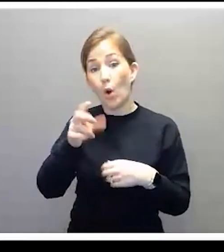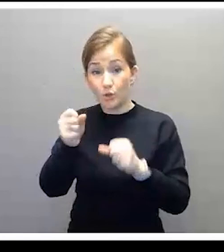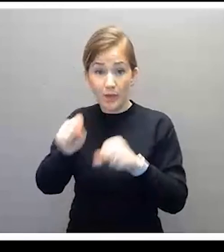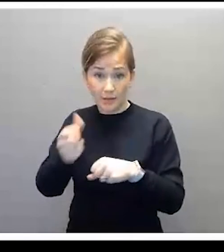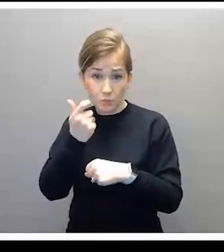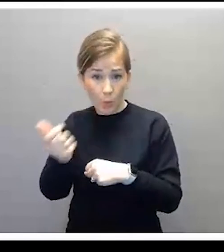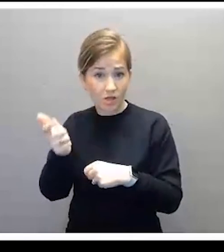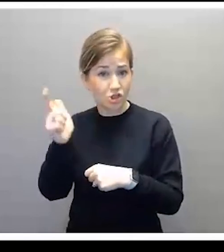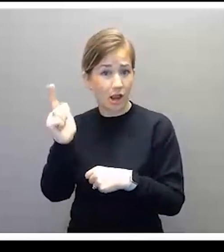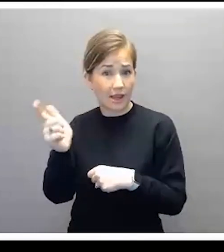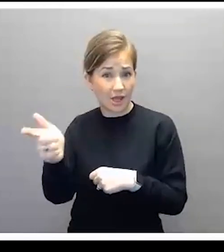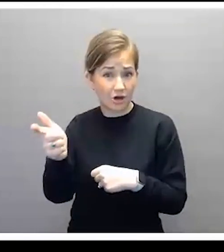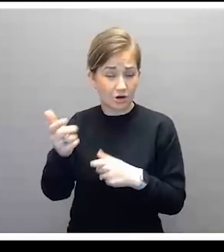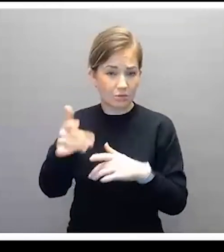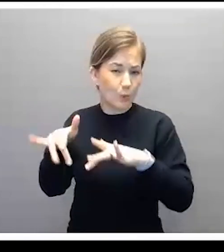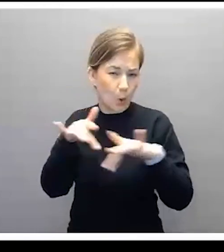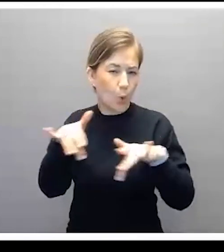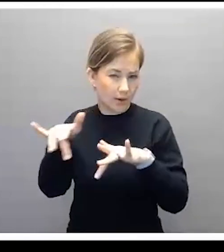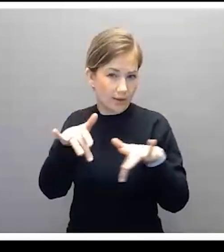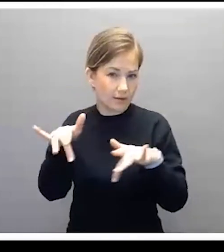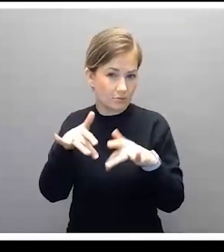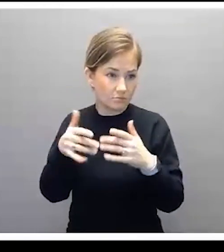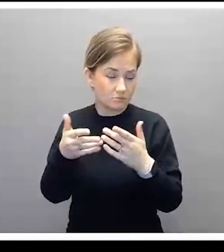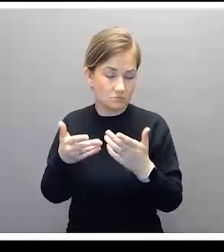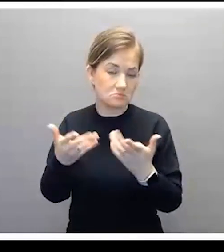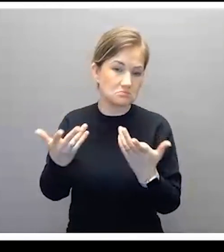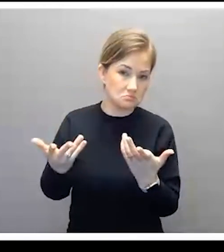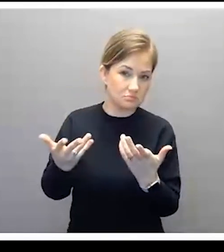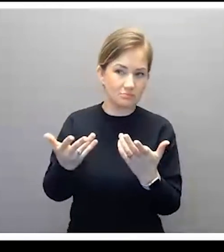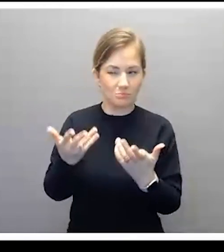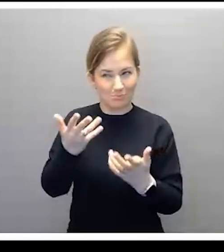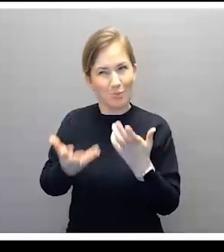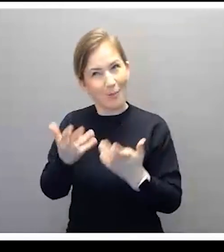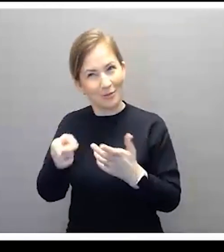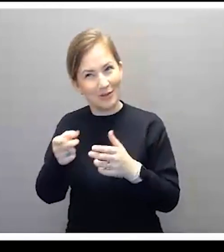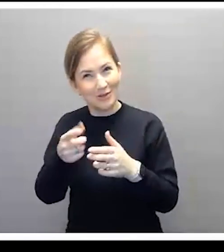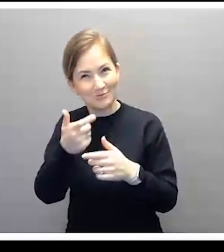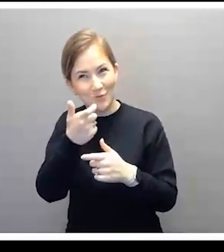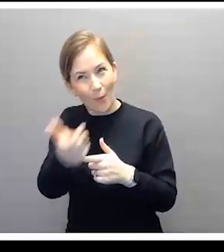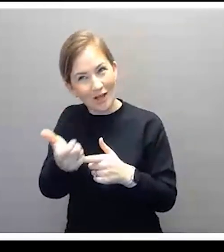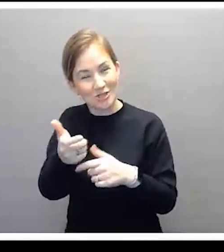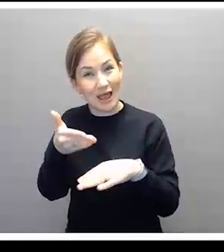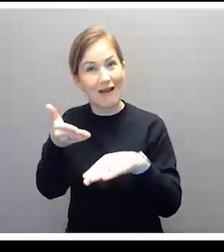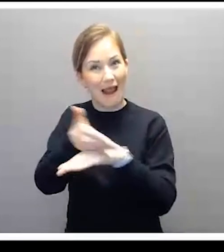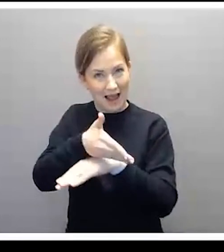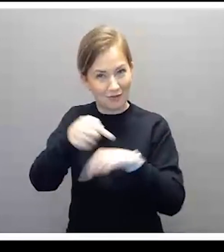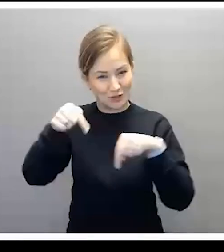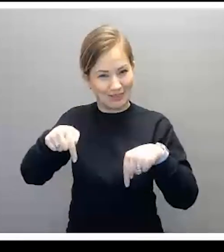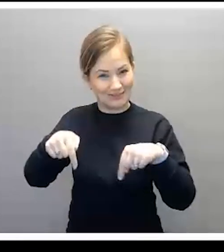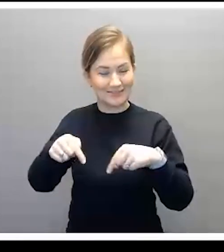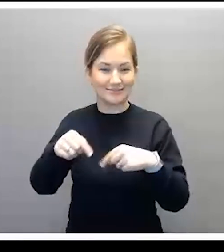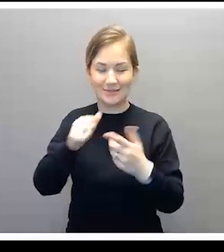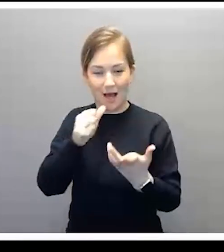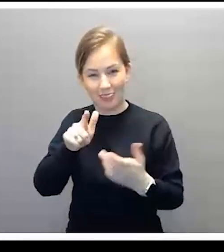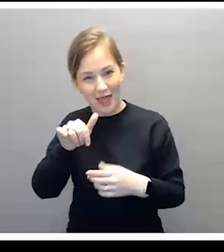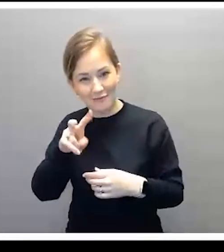And it's also available on-demand, if you're watching this later, which is probably the case. But you can see a little bit more about